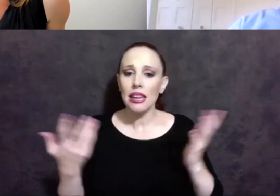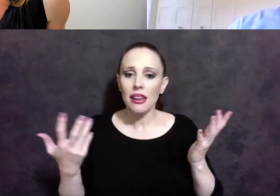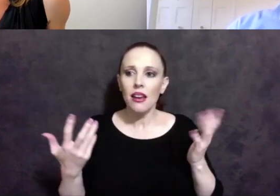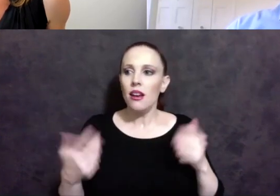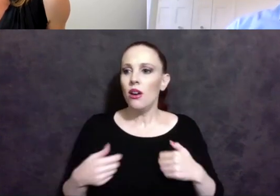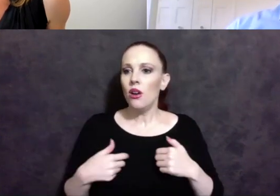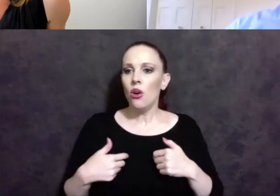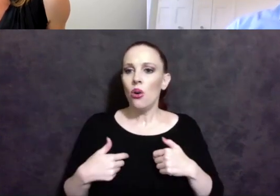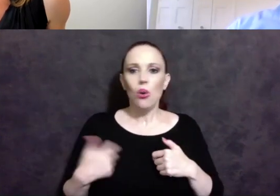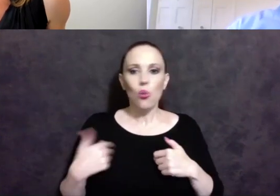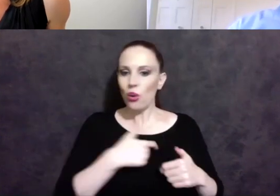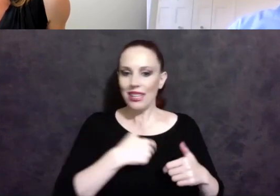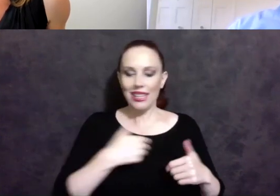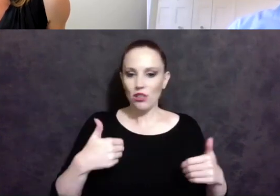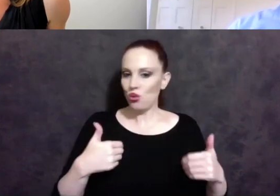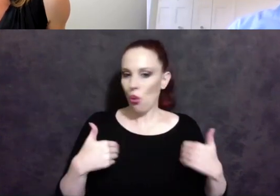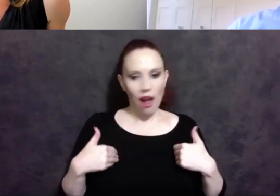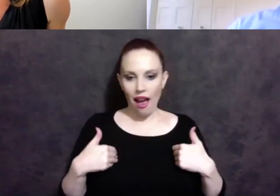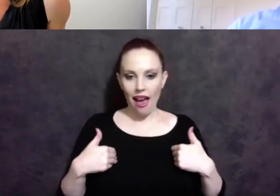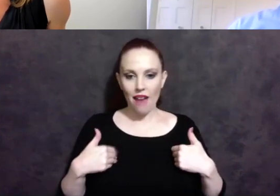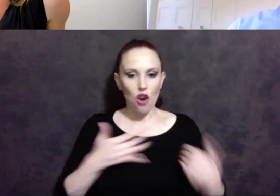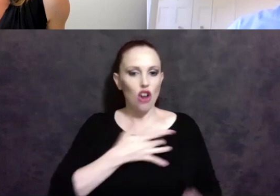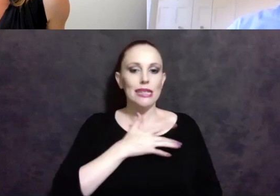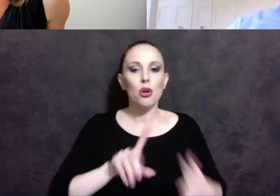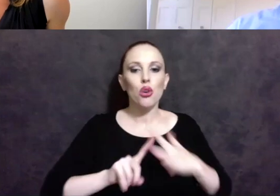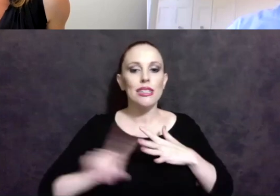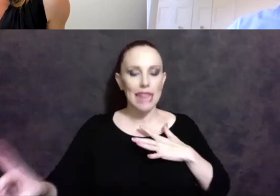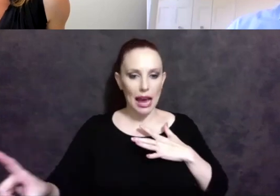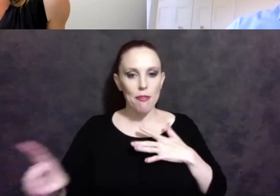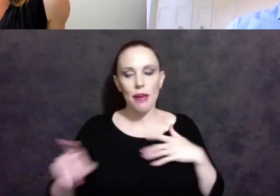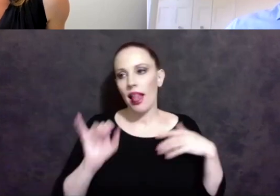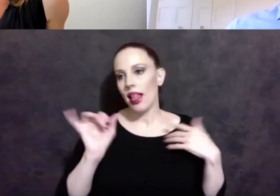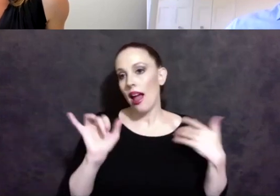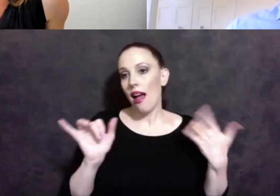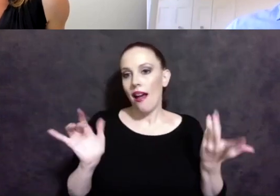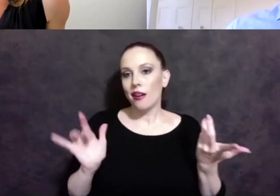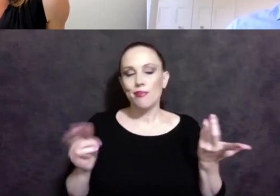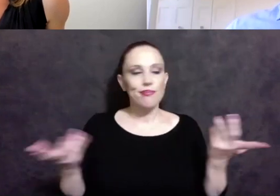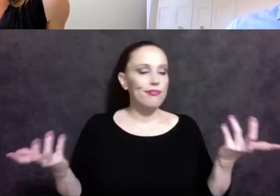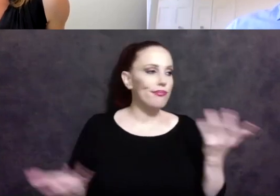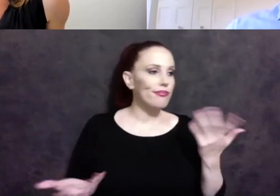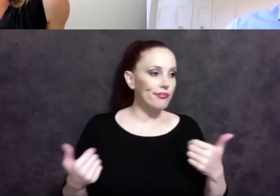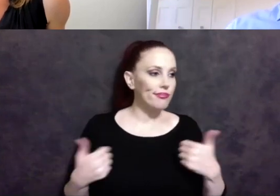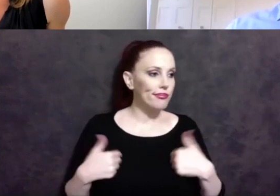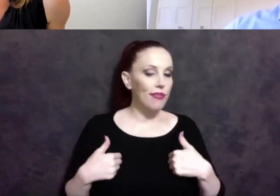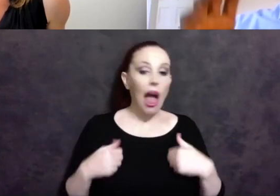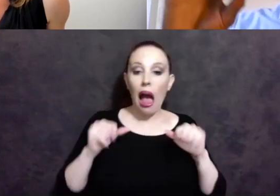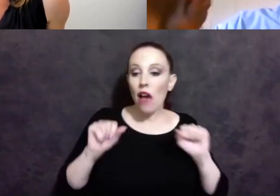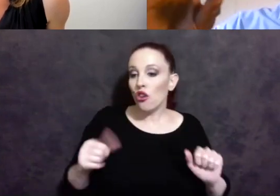escapes that we typically have. Like, I could experience a form of trauma, or you could,